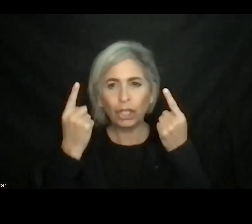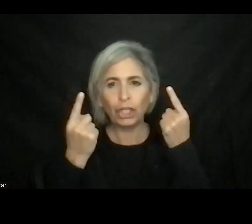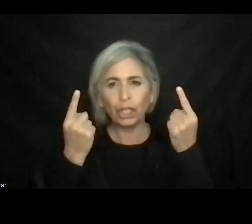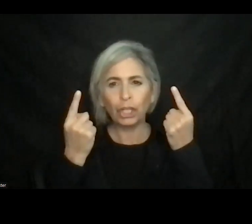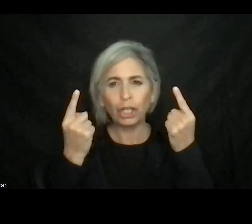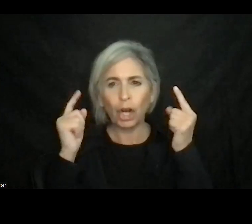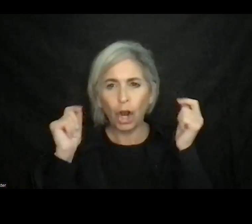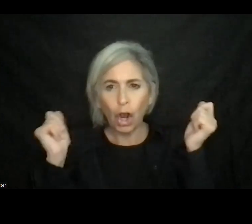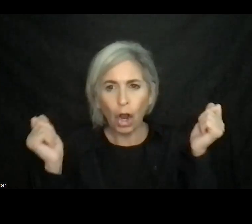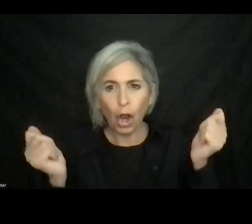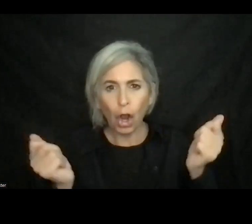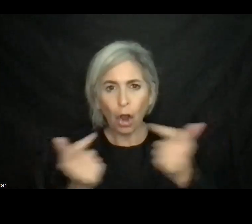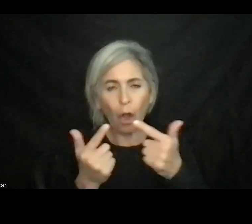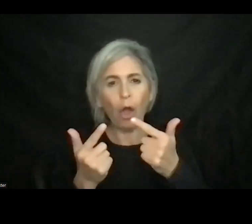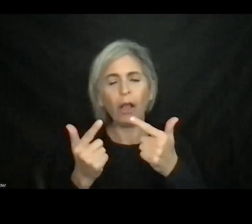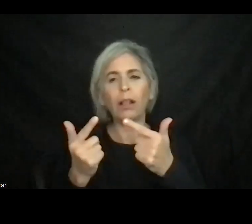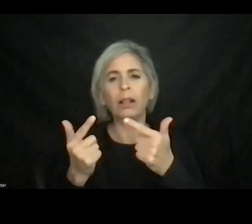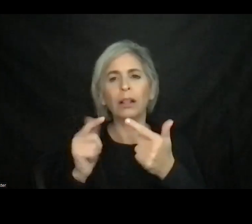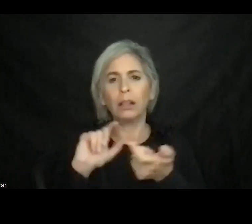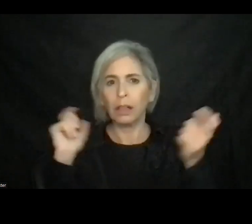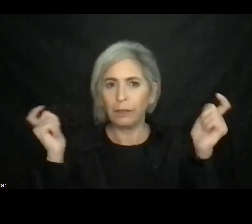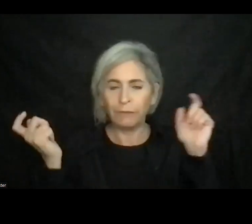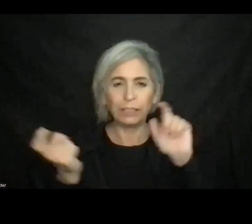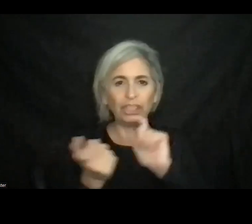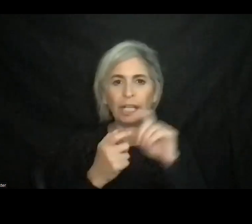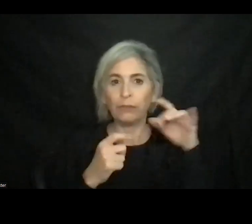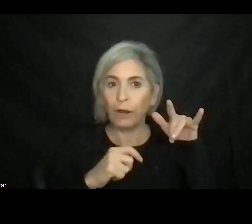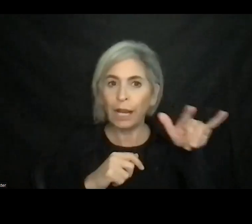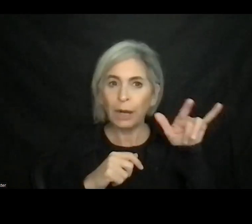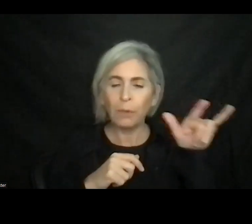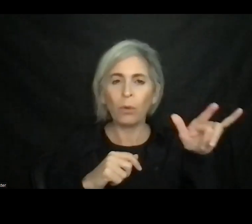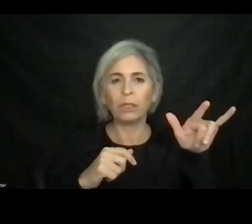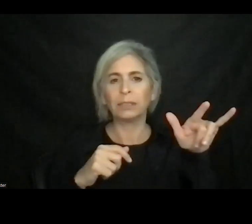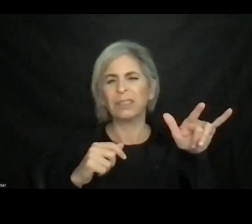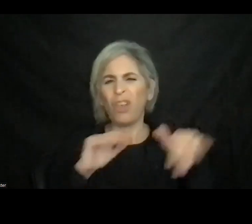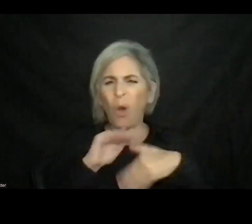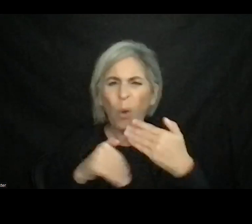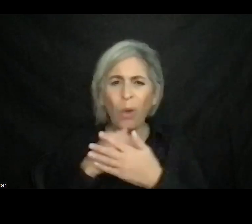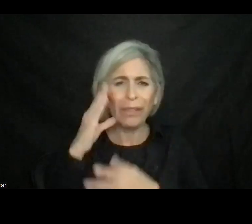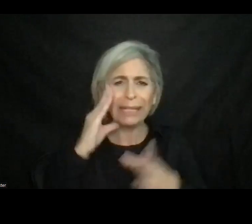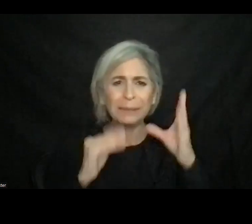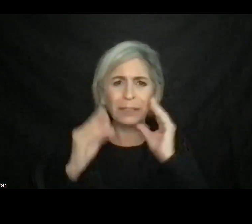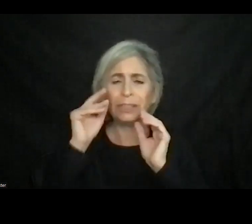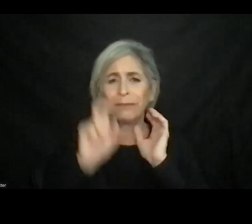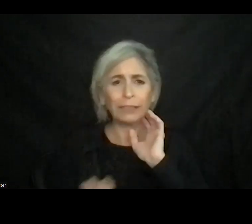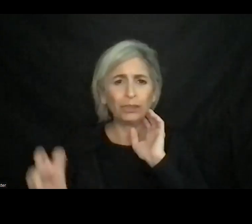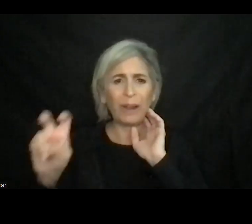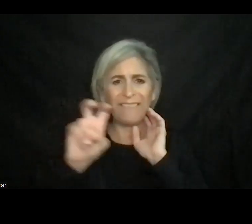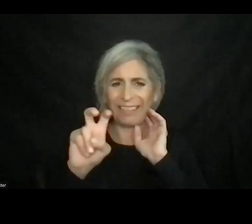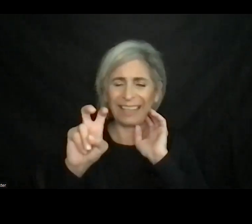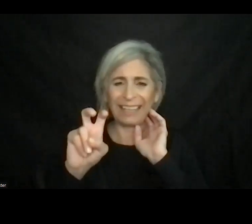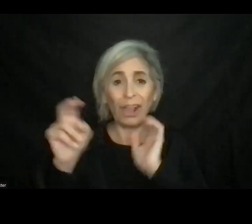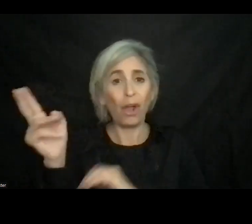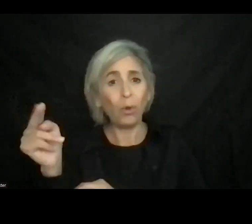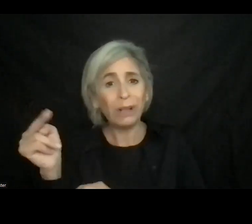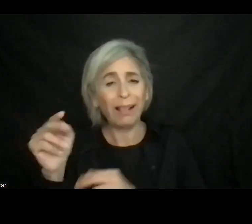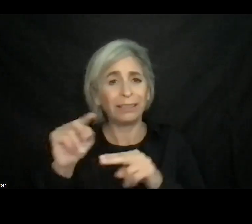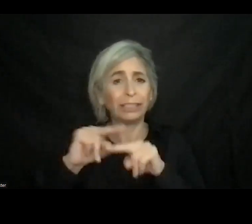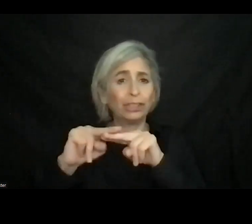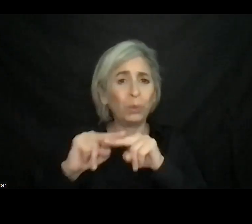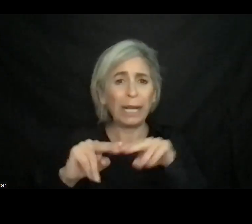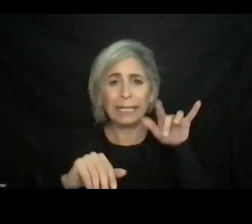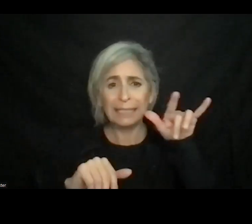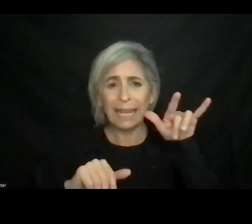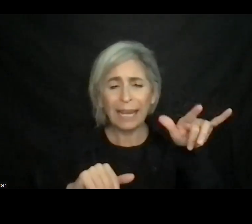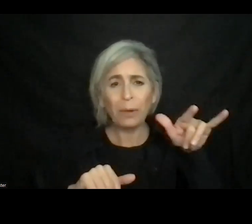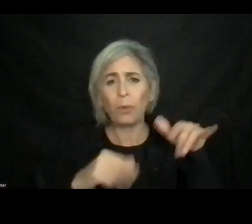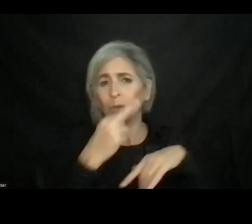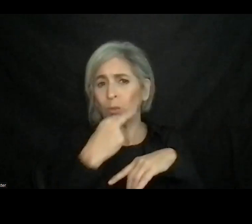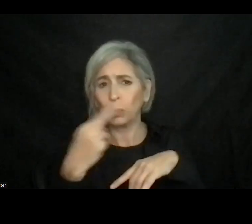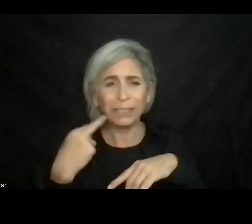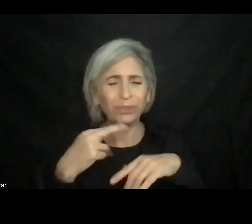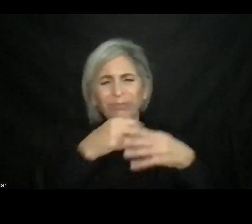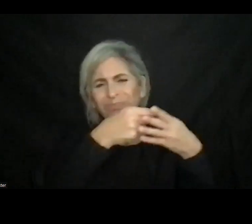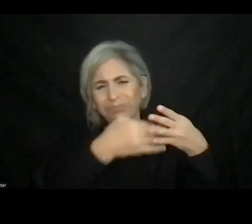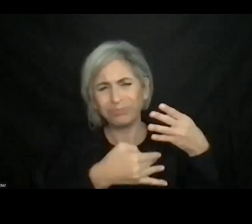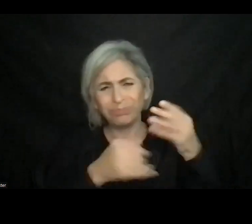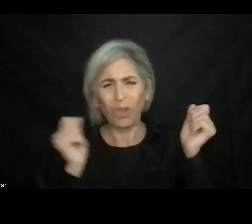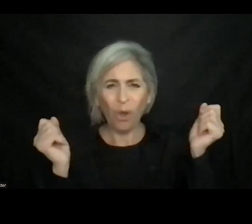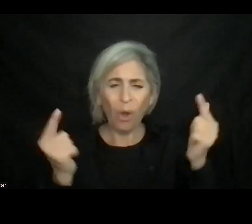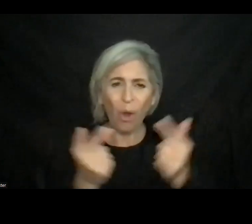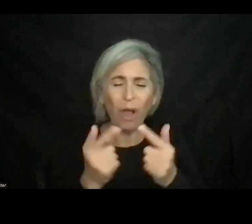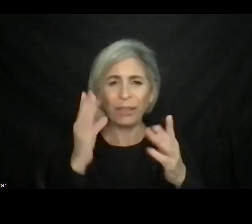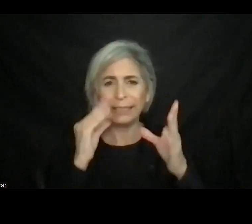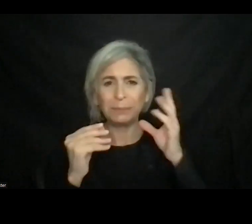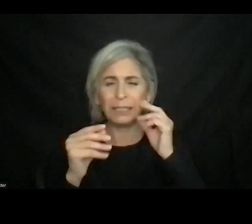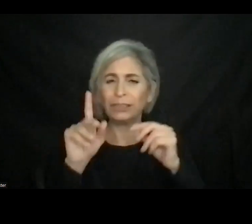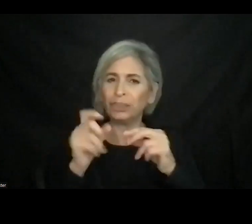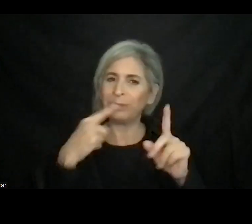the change all the whole experience of the tourist, not only the hotel or not only the plane.